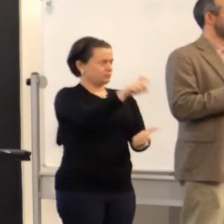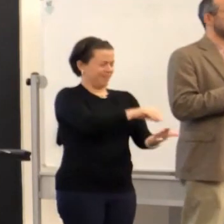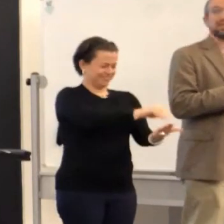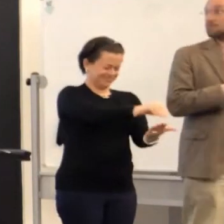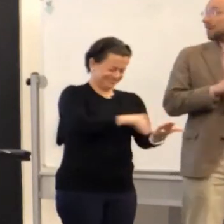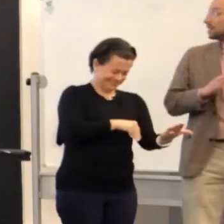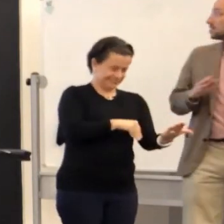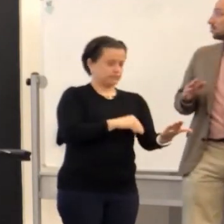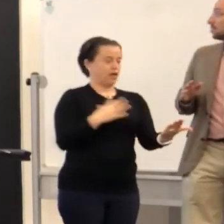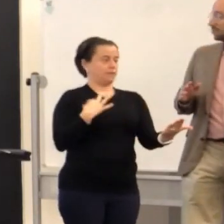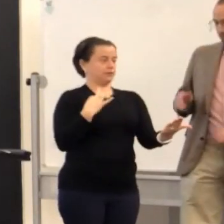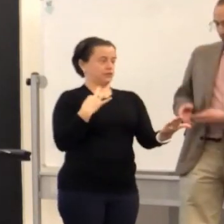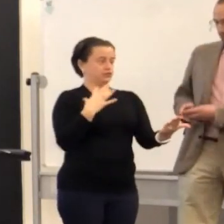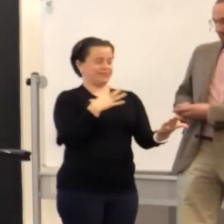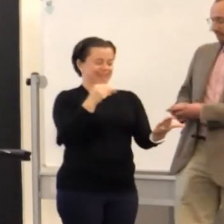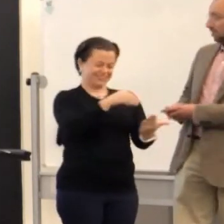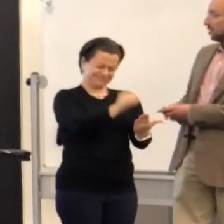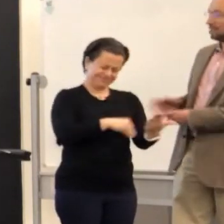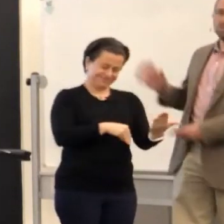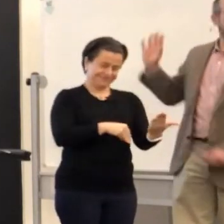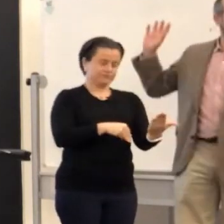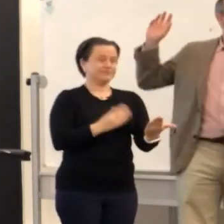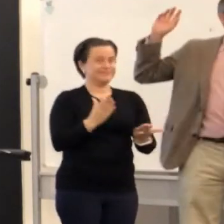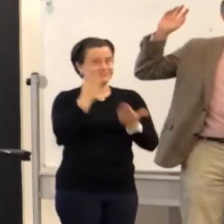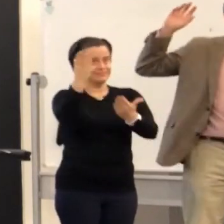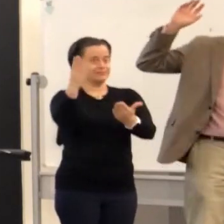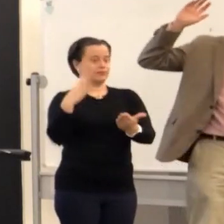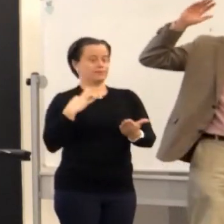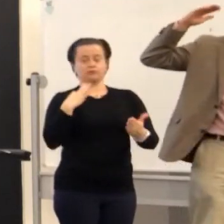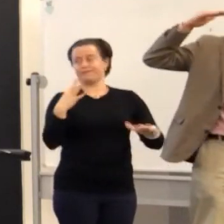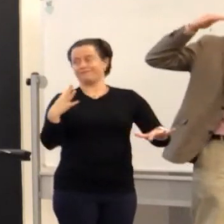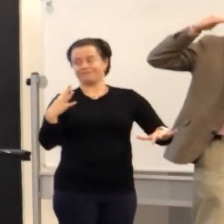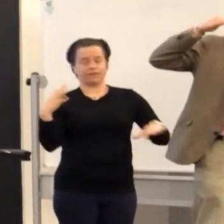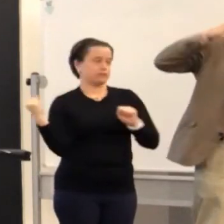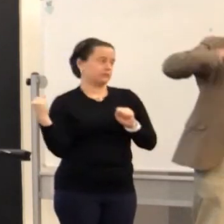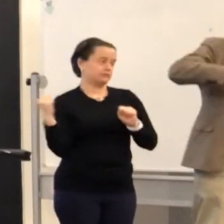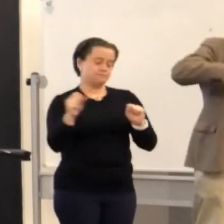as quickly as possible because if you and a competitor